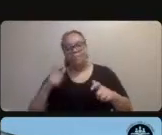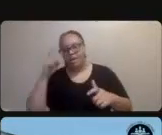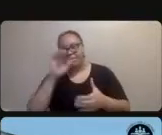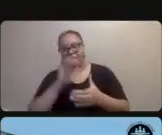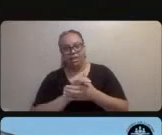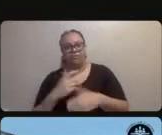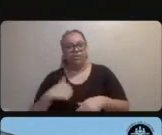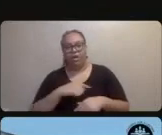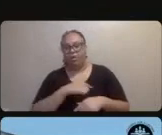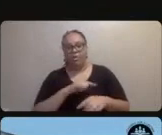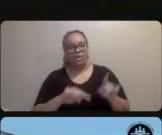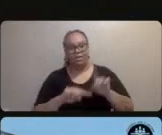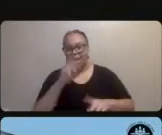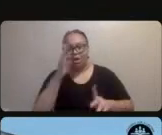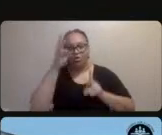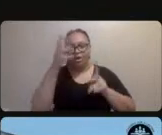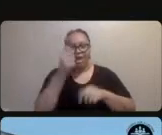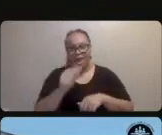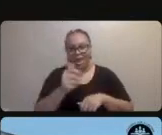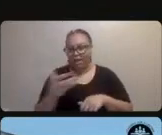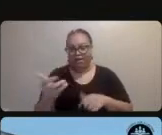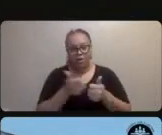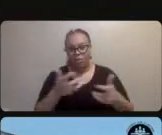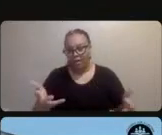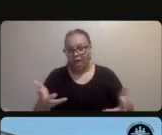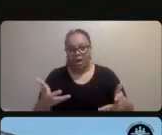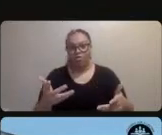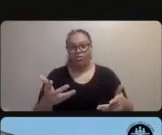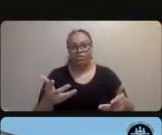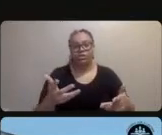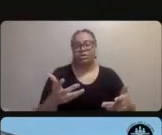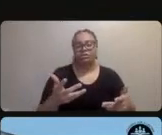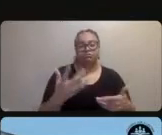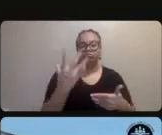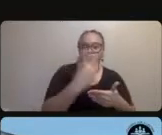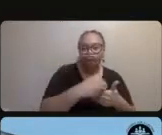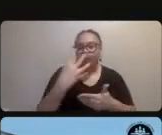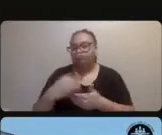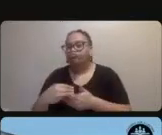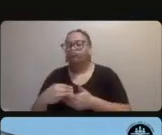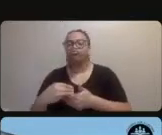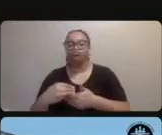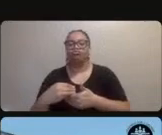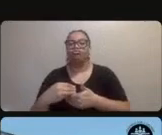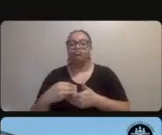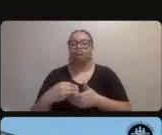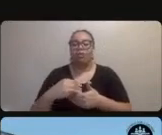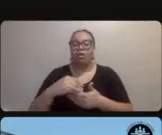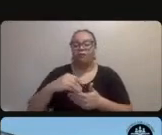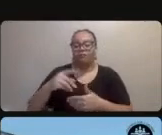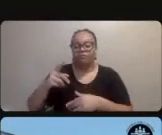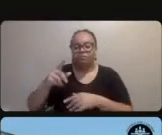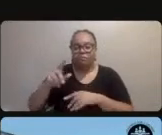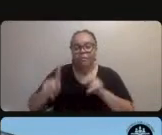ALL OF THOSE FOLKS WHO KNOW ME AND WORK WITH ME KNOW THAT I'M